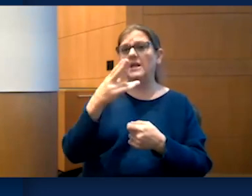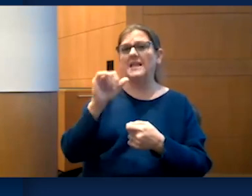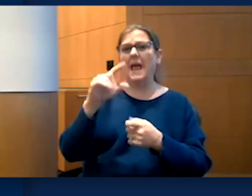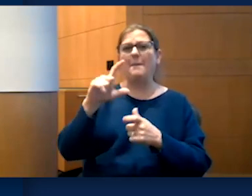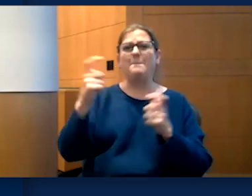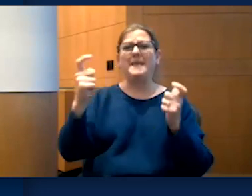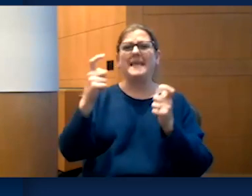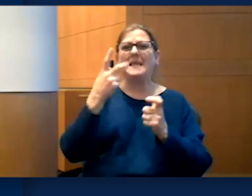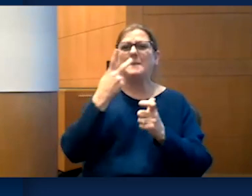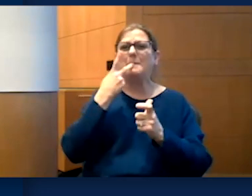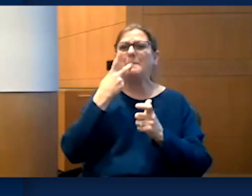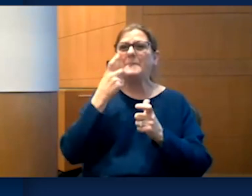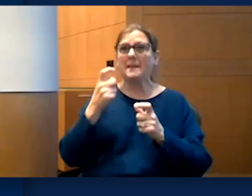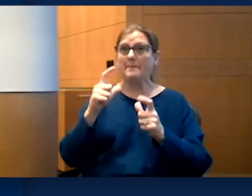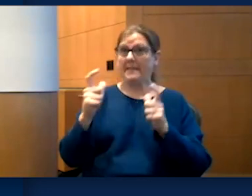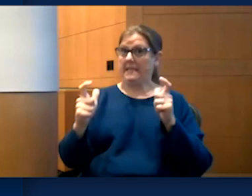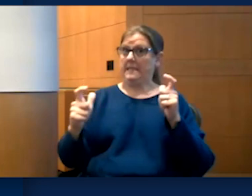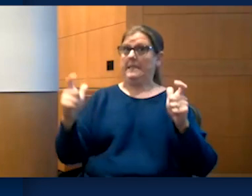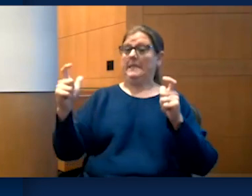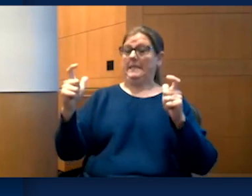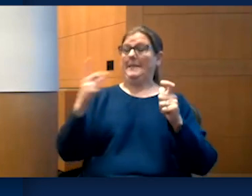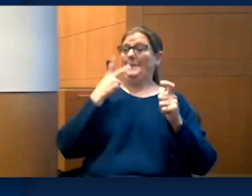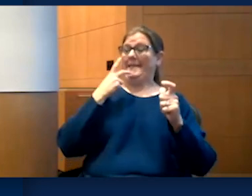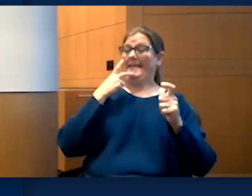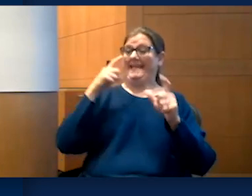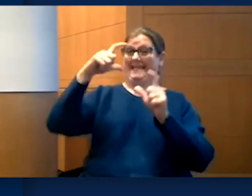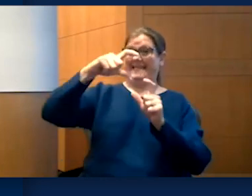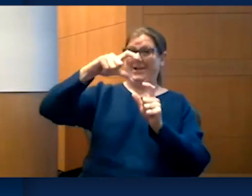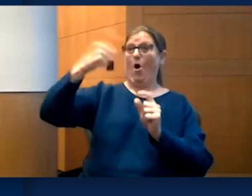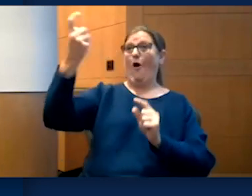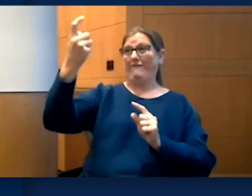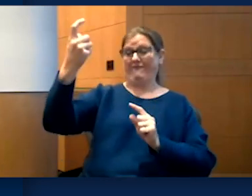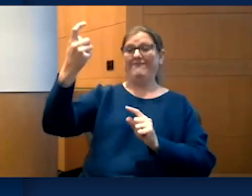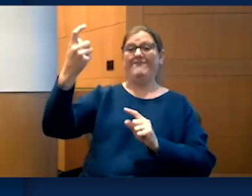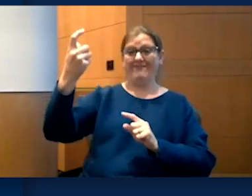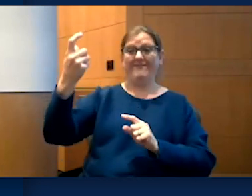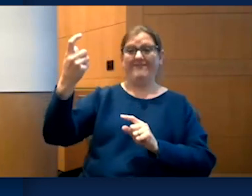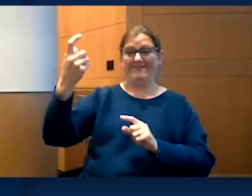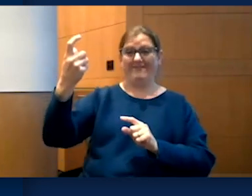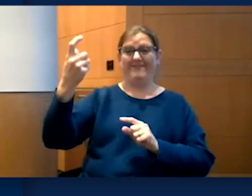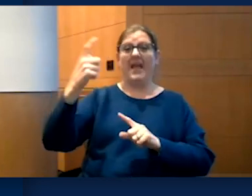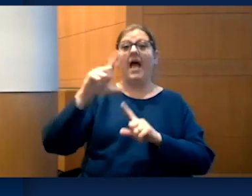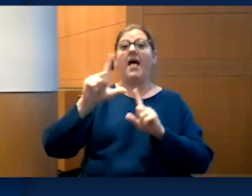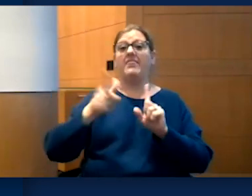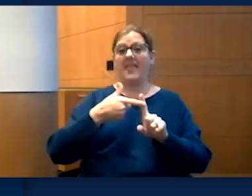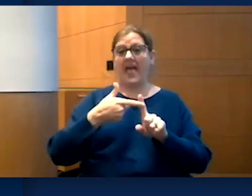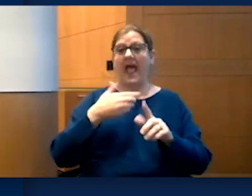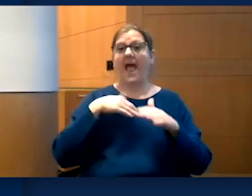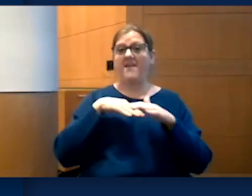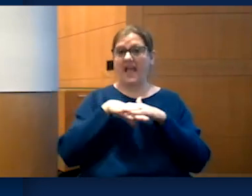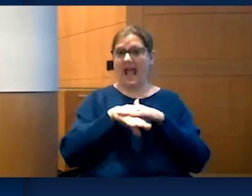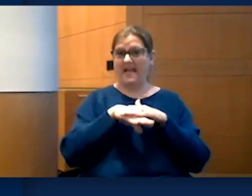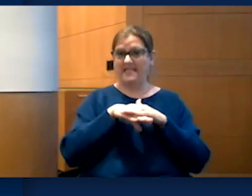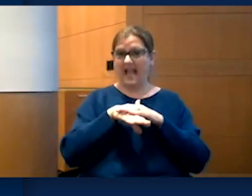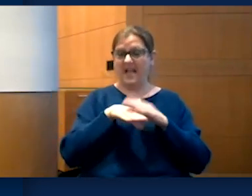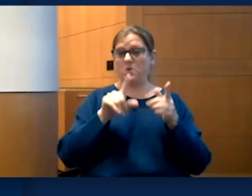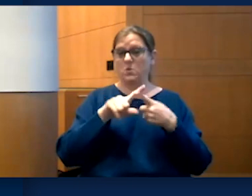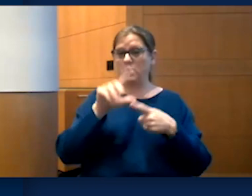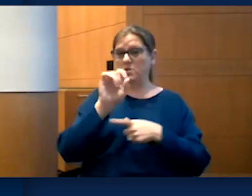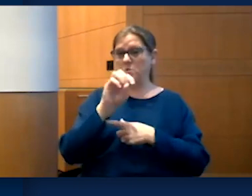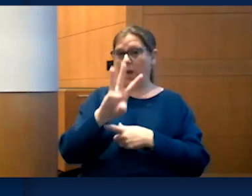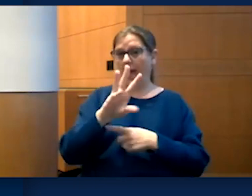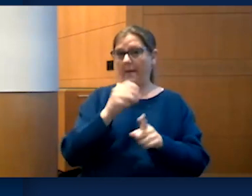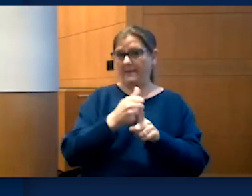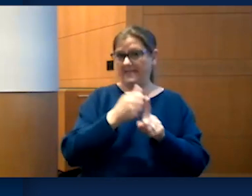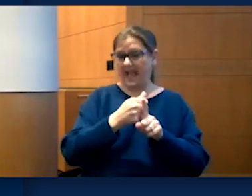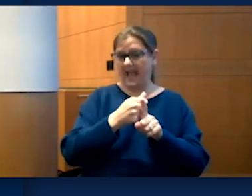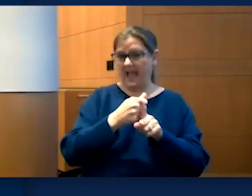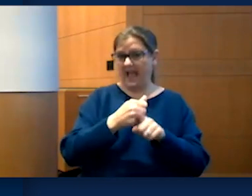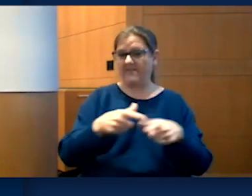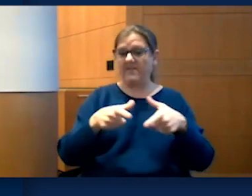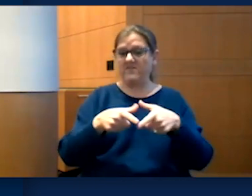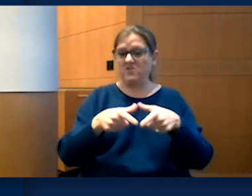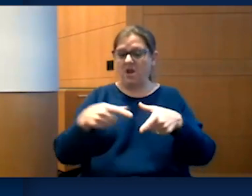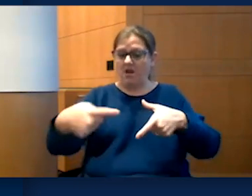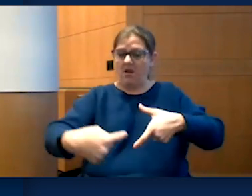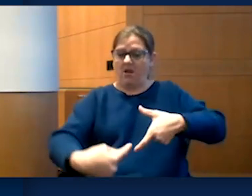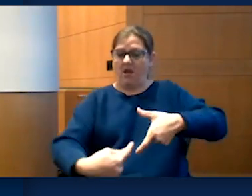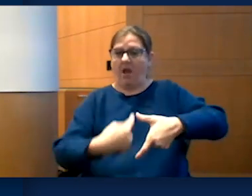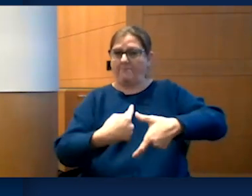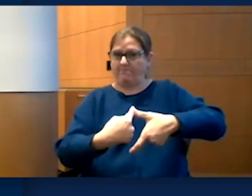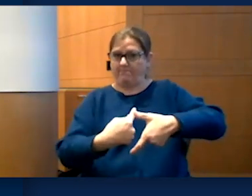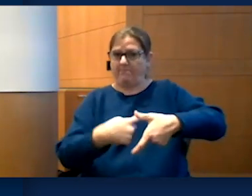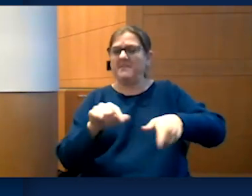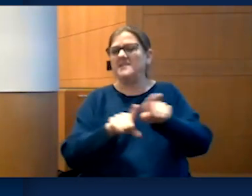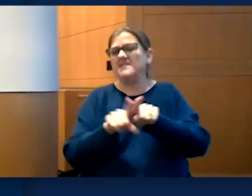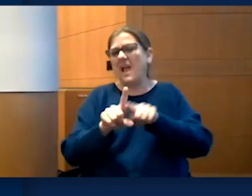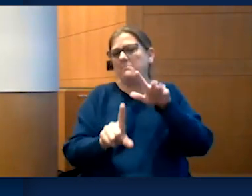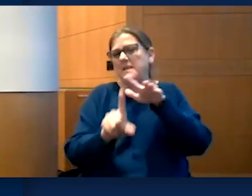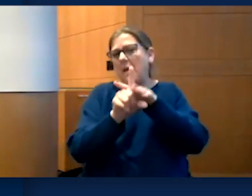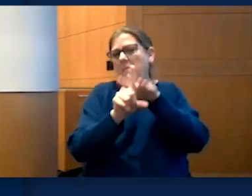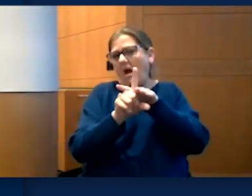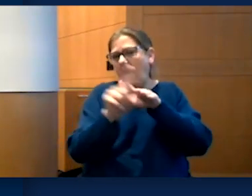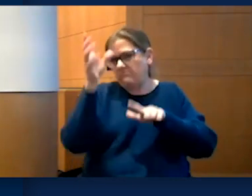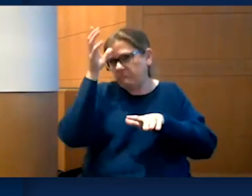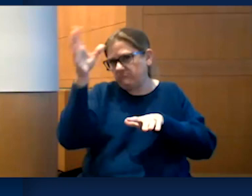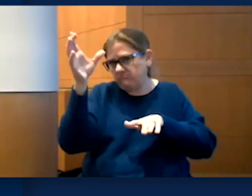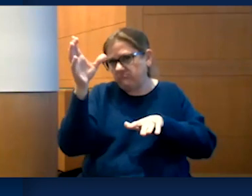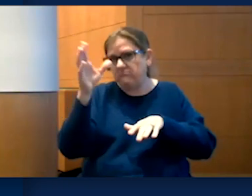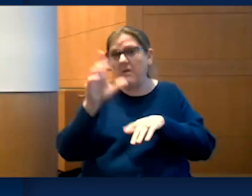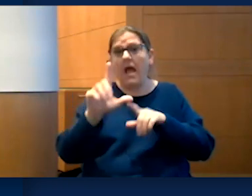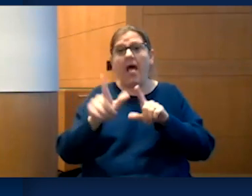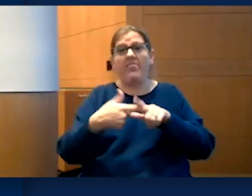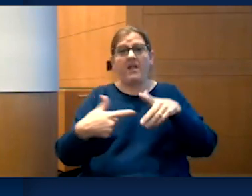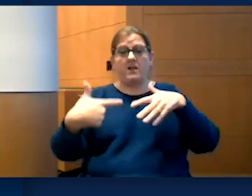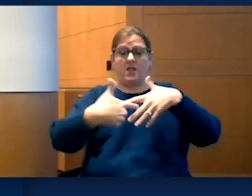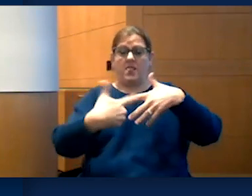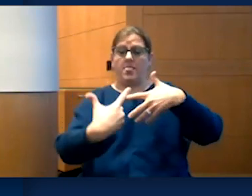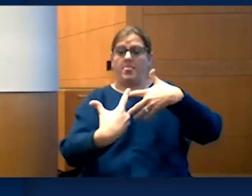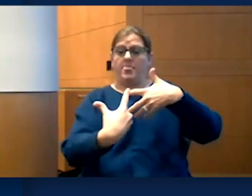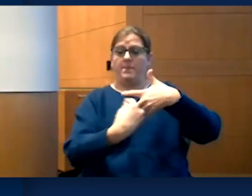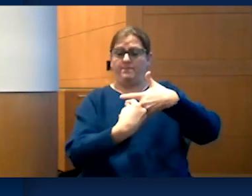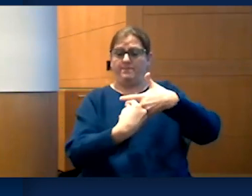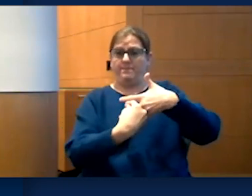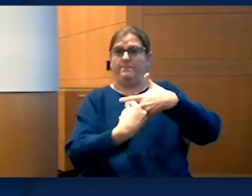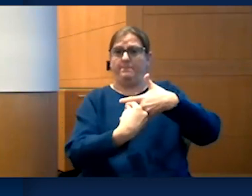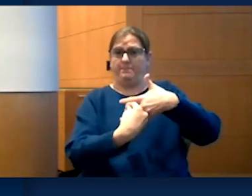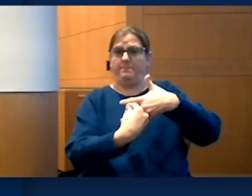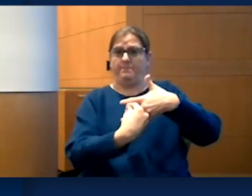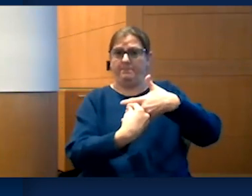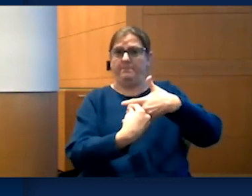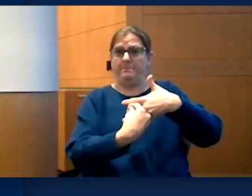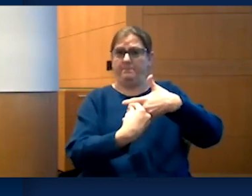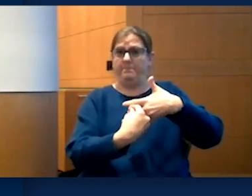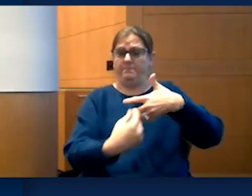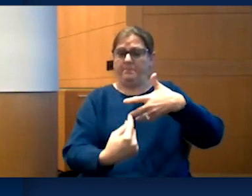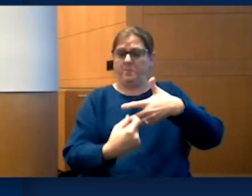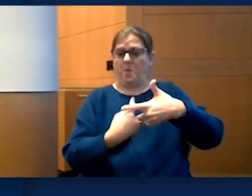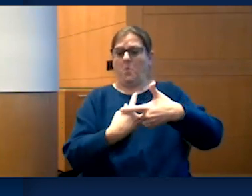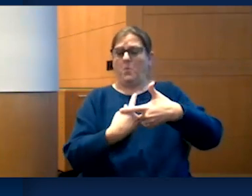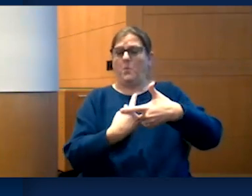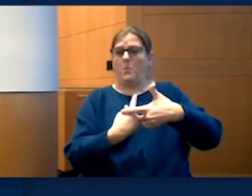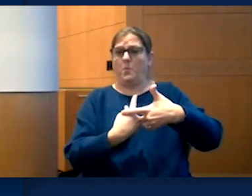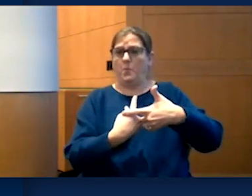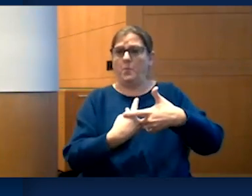What you see is the instructions for how to use this. And you start by washing your hands. You take the device out of its container. And in the particular case of the Evelyn brush, you take off that big big big pink thing that's at end of it. You then have access to the swab. You insert it into your vagina just like you would a tampon, and then you plunge it in.